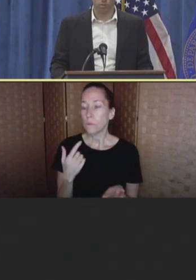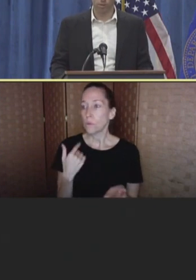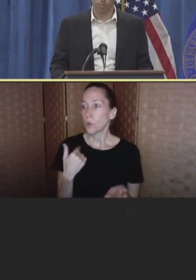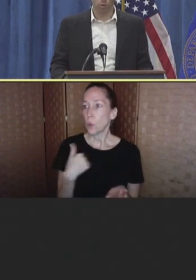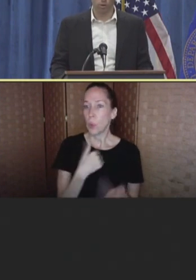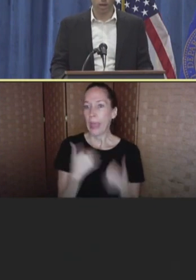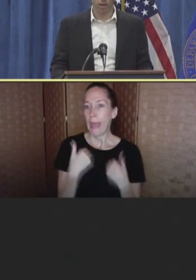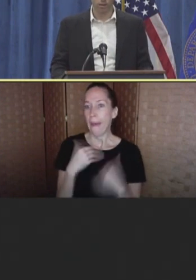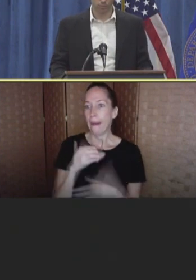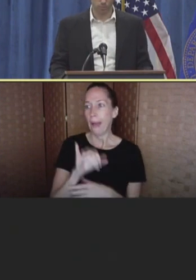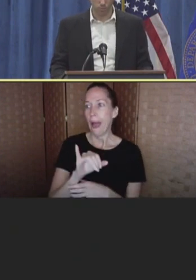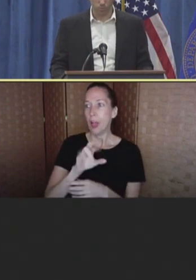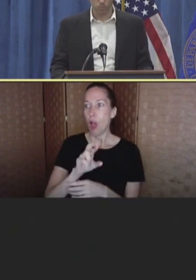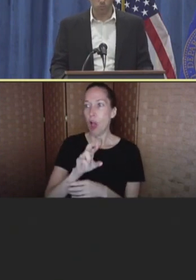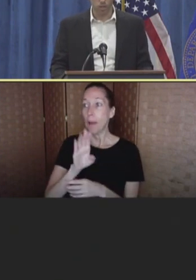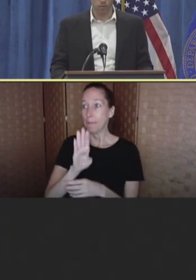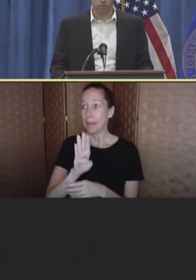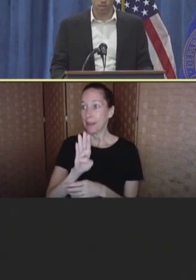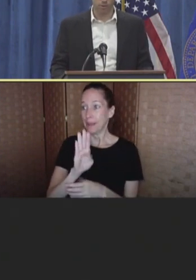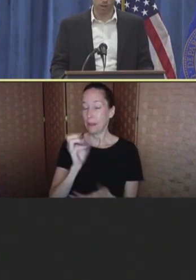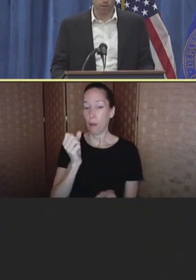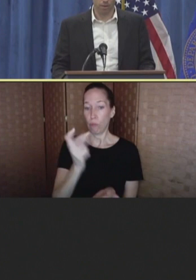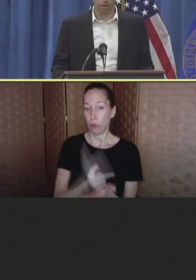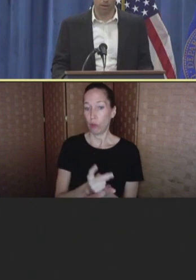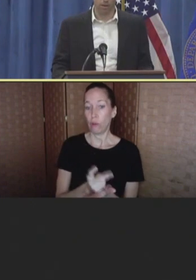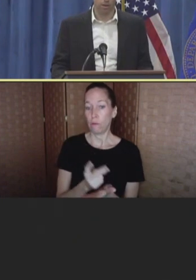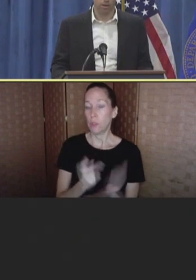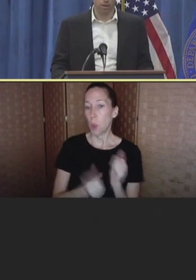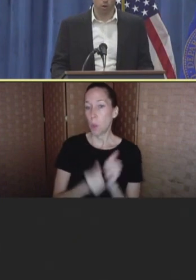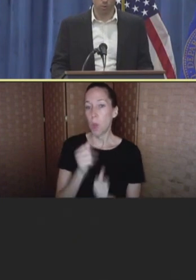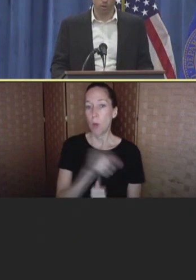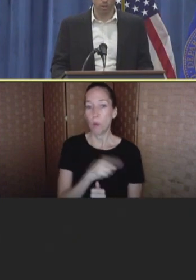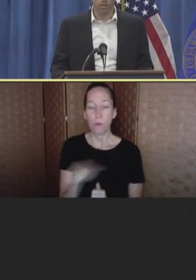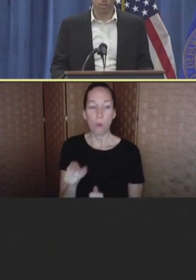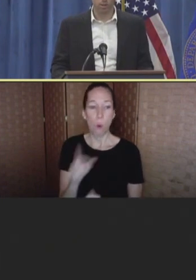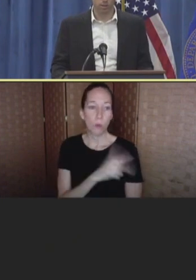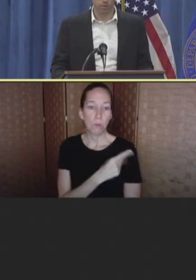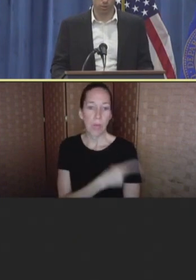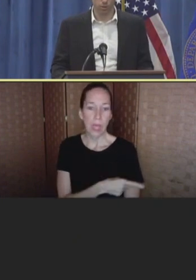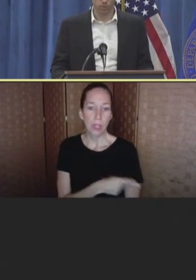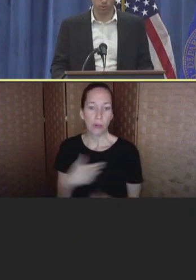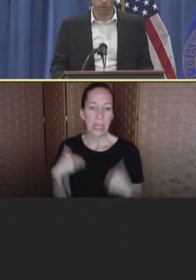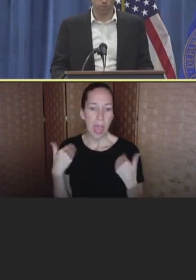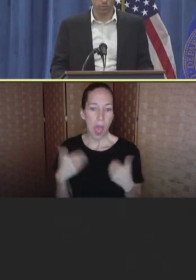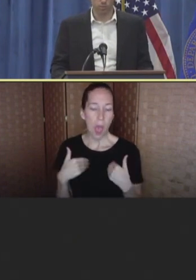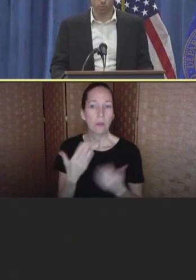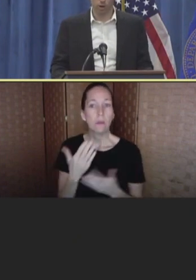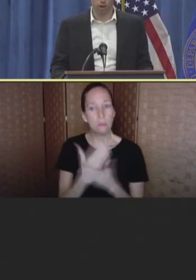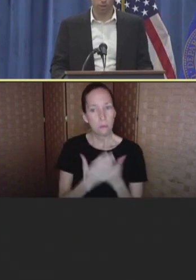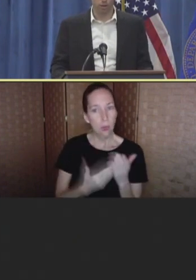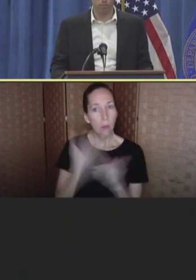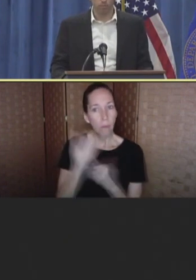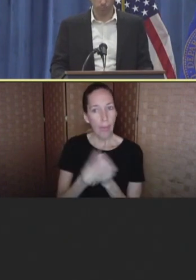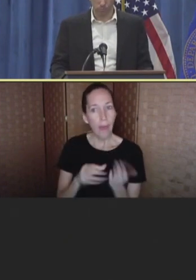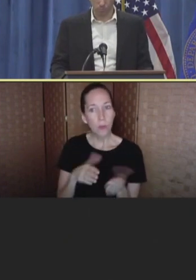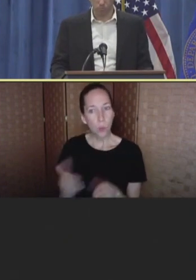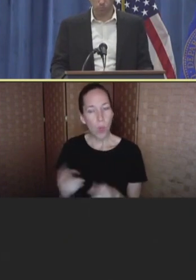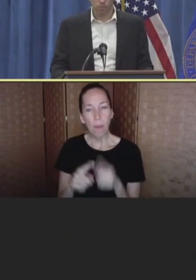Most of them were young, and some had co-morbidities, but the majority of the participants were healthy.